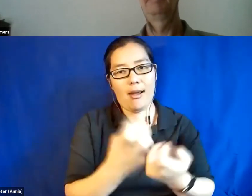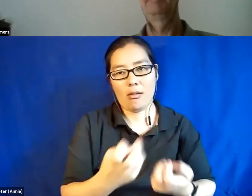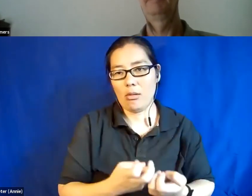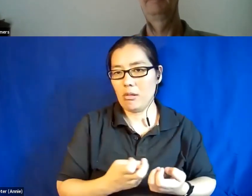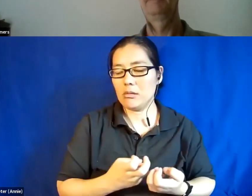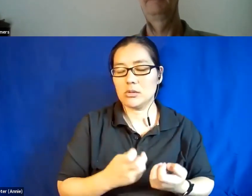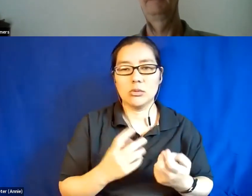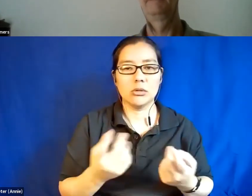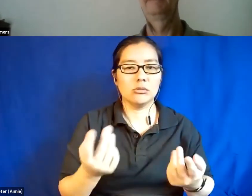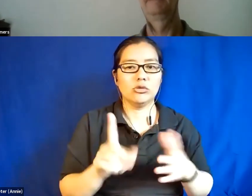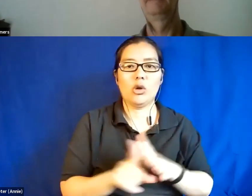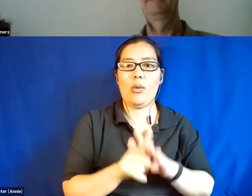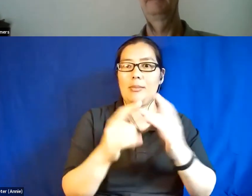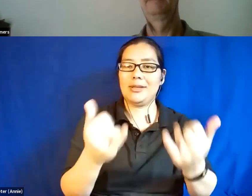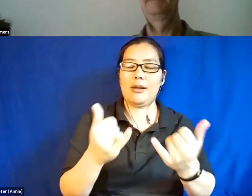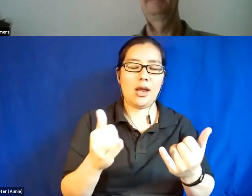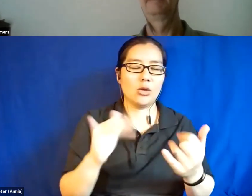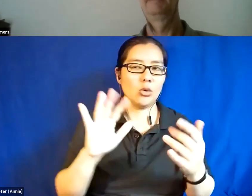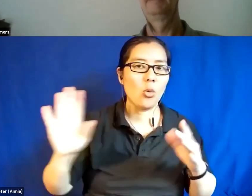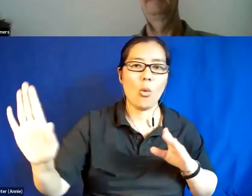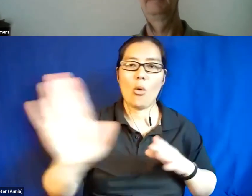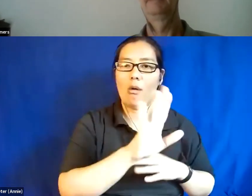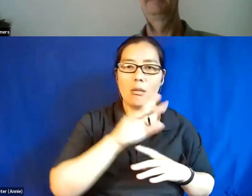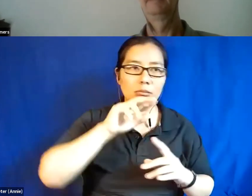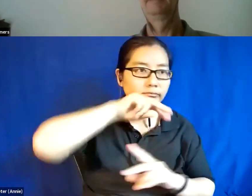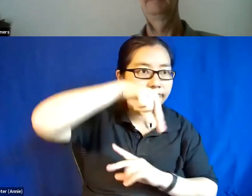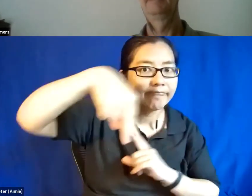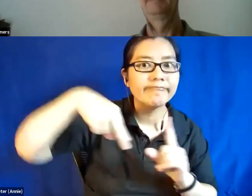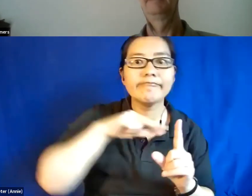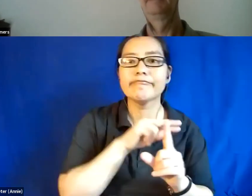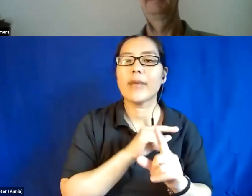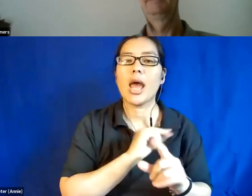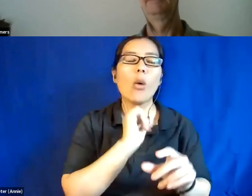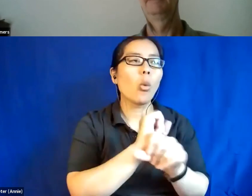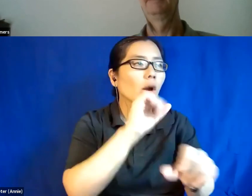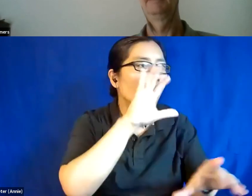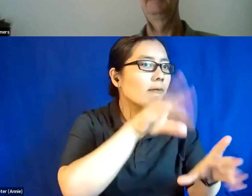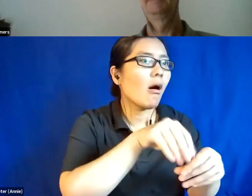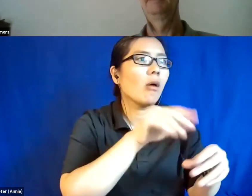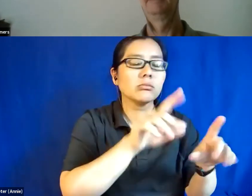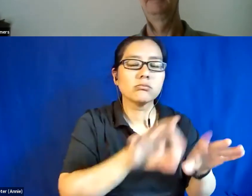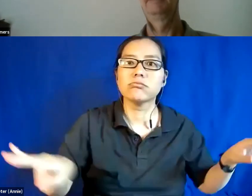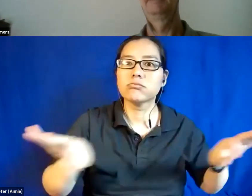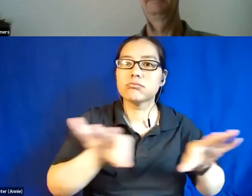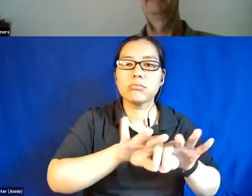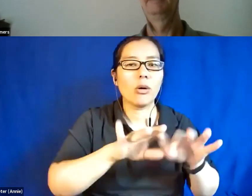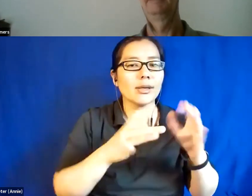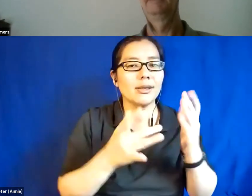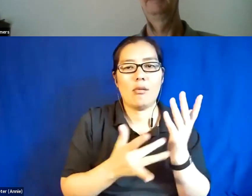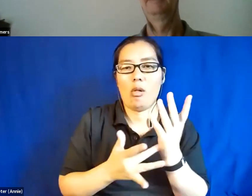great perspectives and are working on such important technologies to not just help